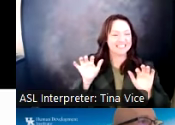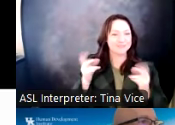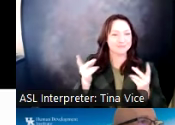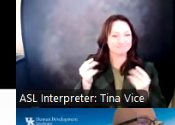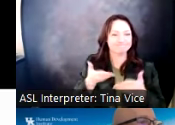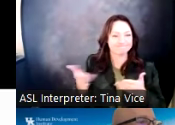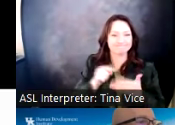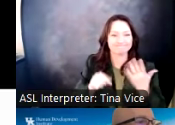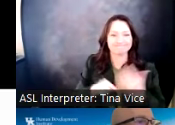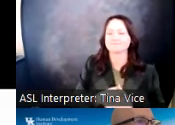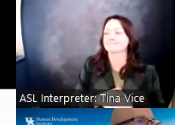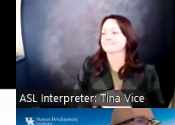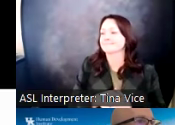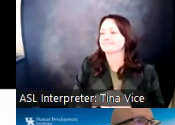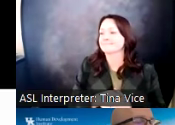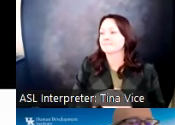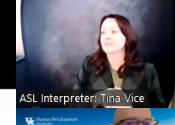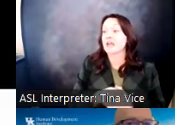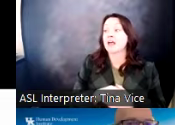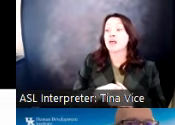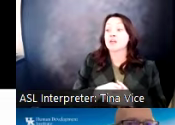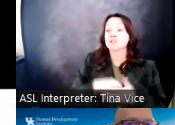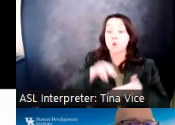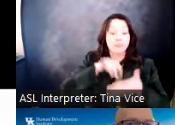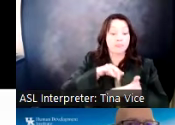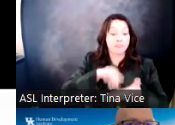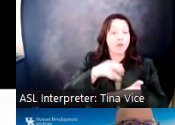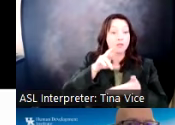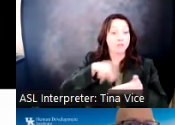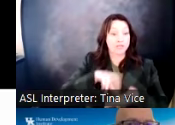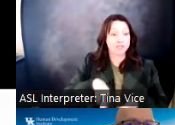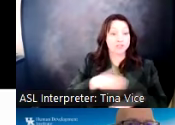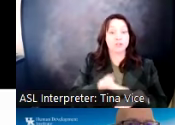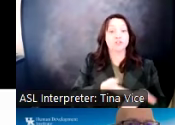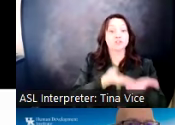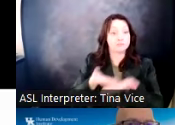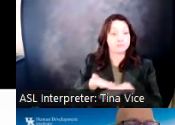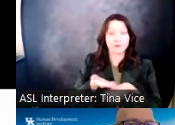So we actually took the research from the qualitative interviews and developed programs um at my prior